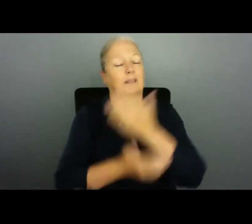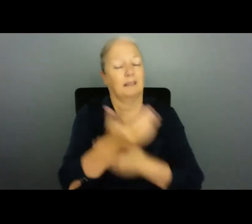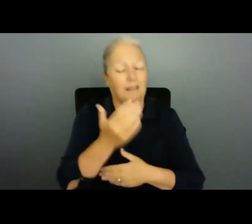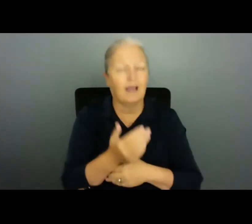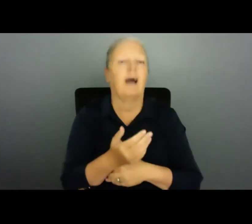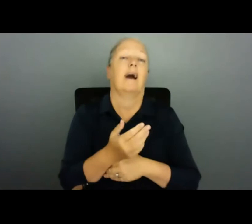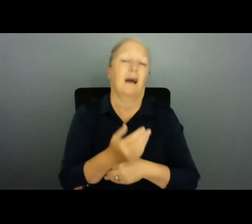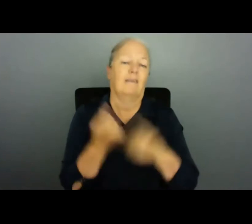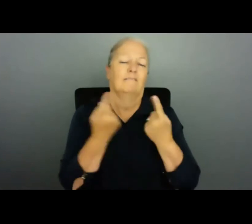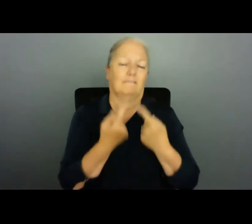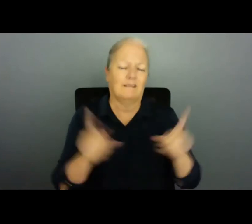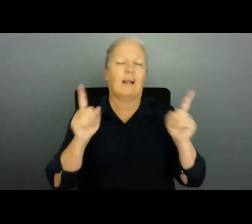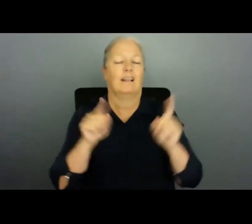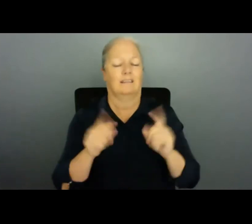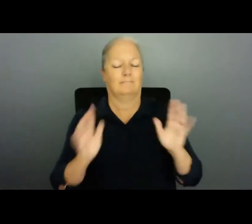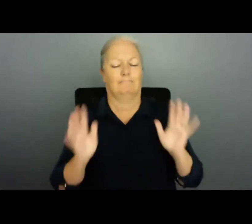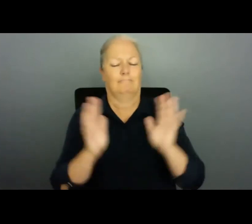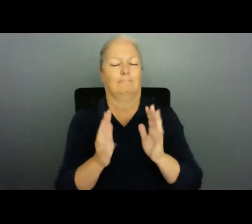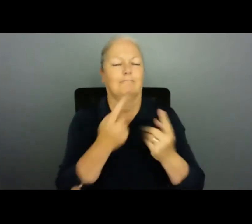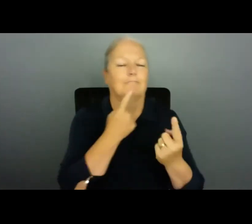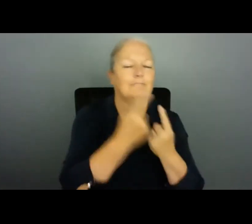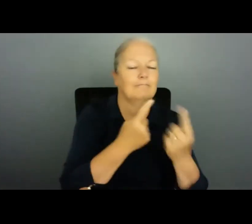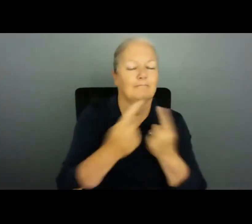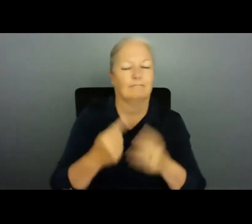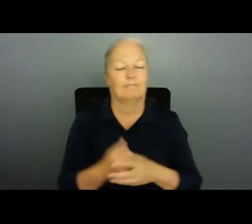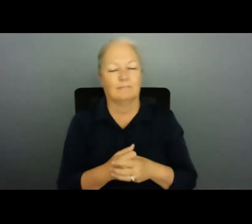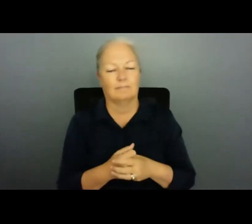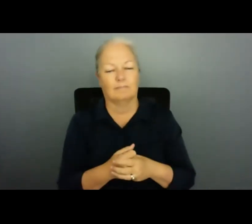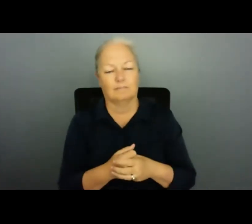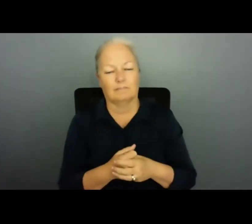promises of inclusivity and inclusive participation must be fulfilled for all youth